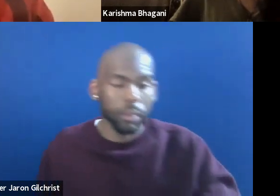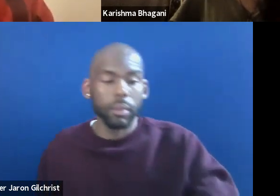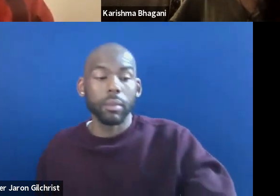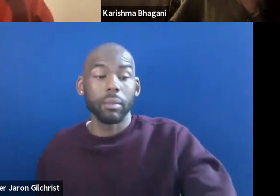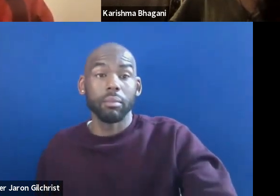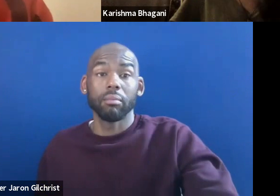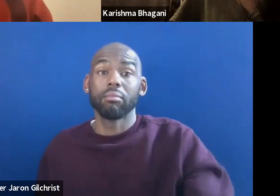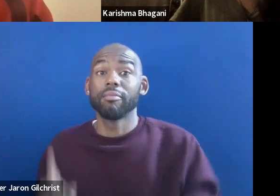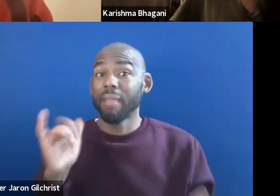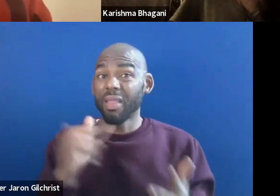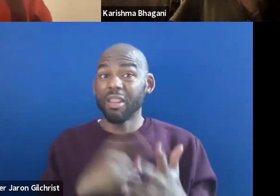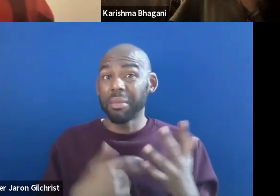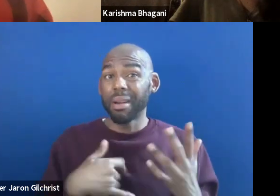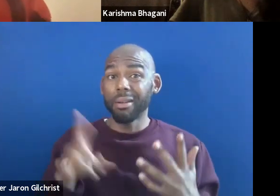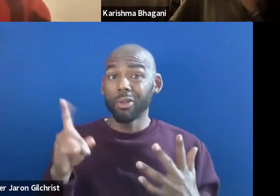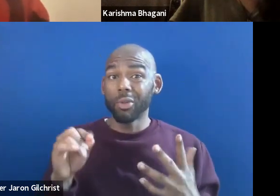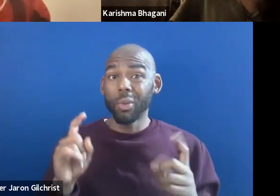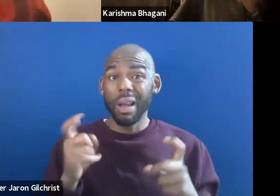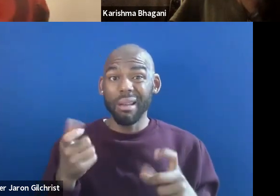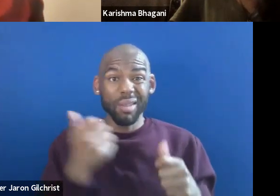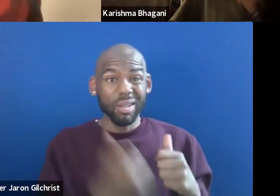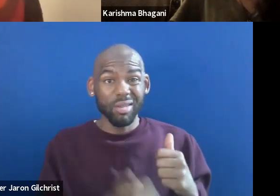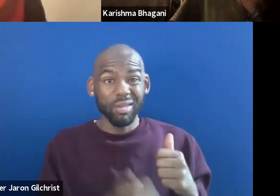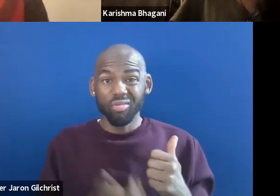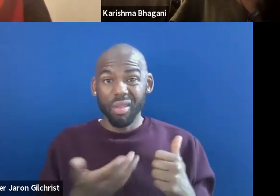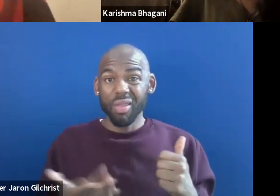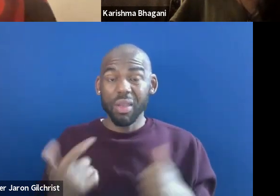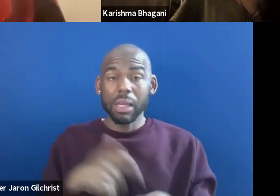I just give each thing time and really put my all into it.